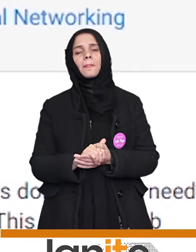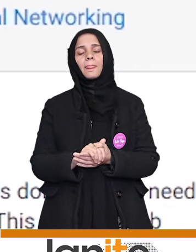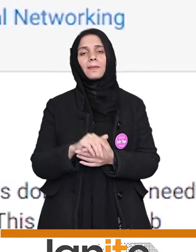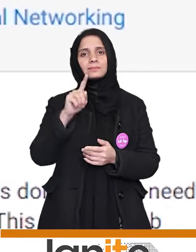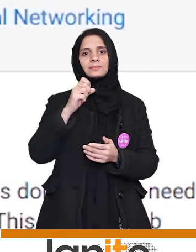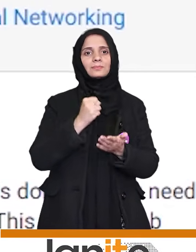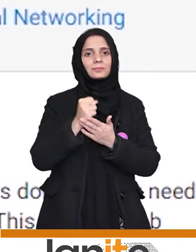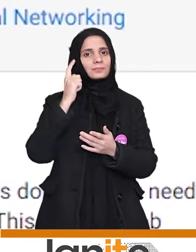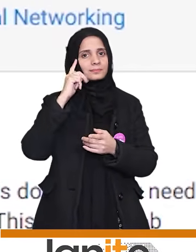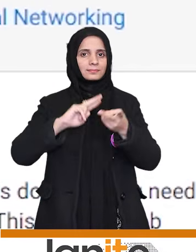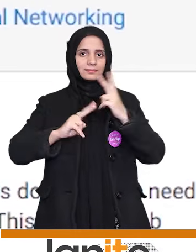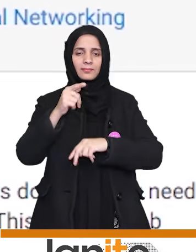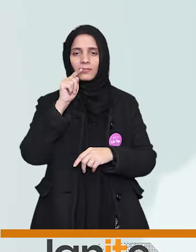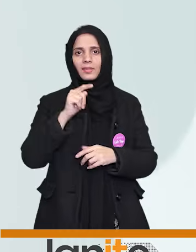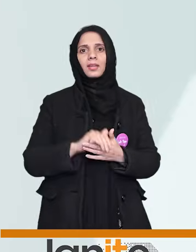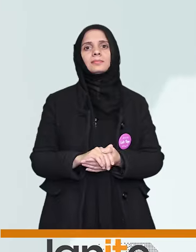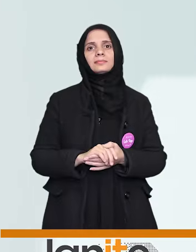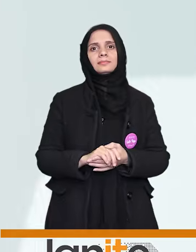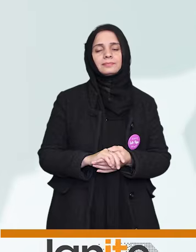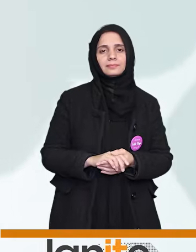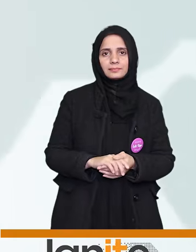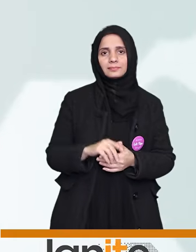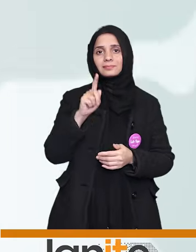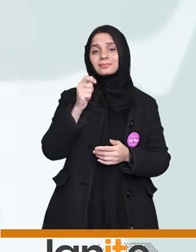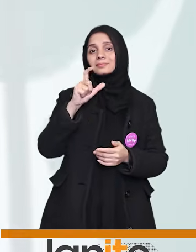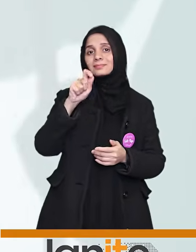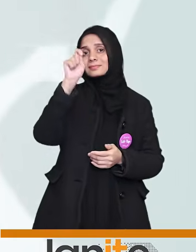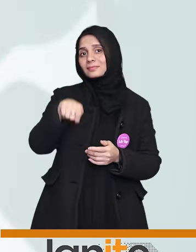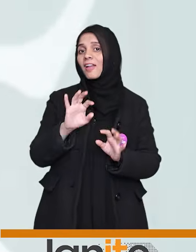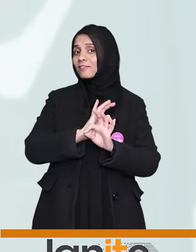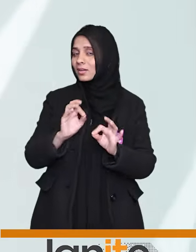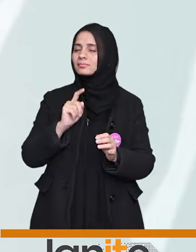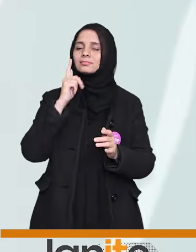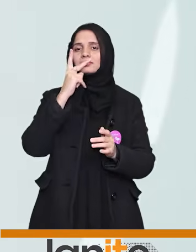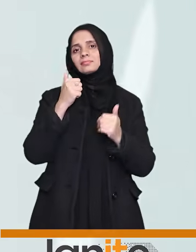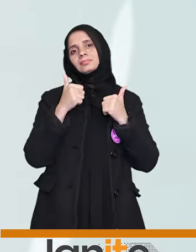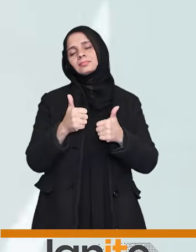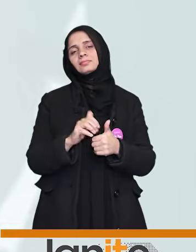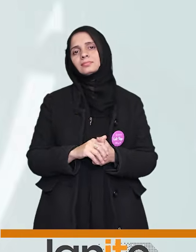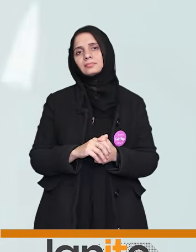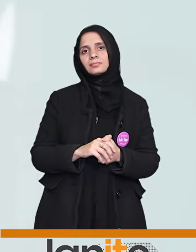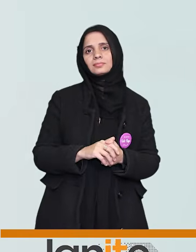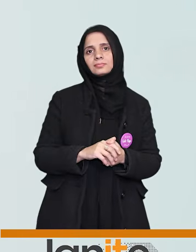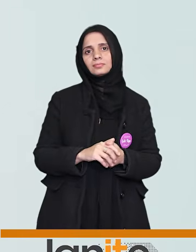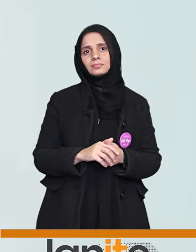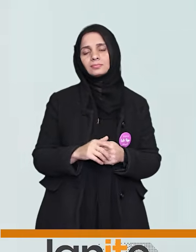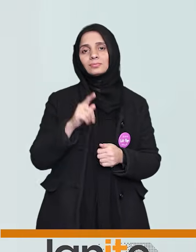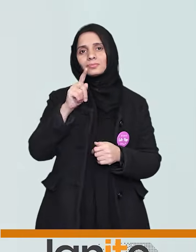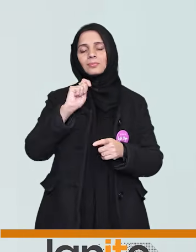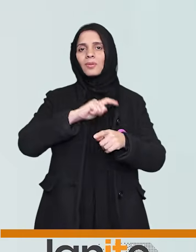Because the employer has got his credit card verified. But it does not mean that you cannot bid on non-verified projects.